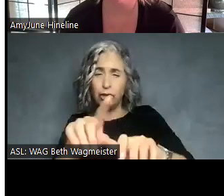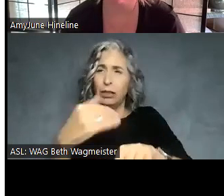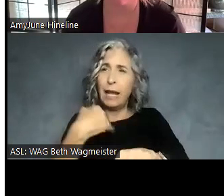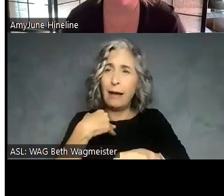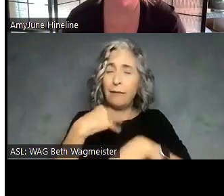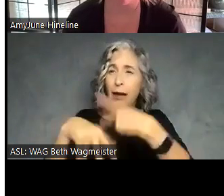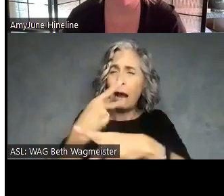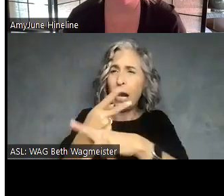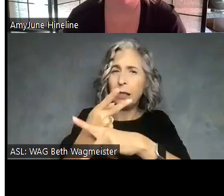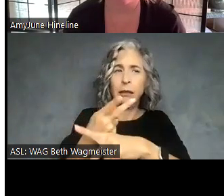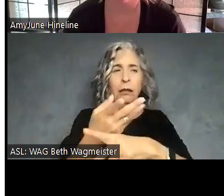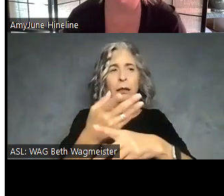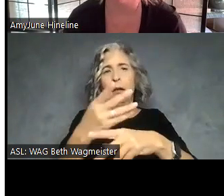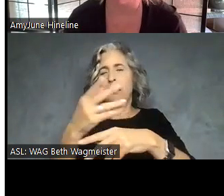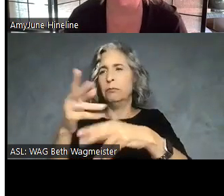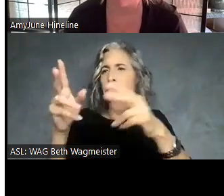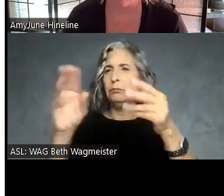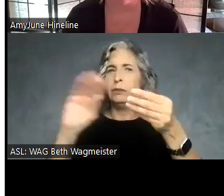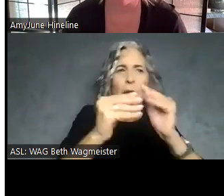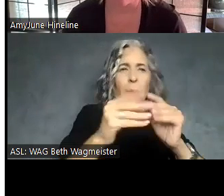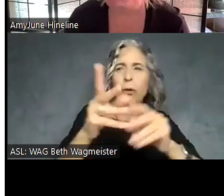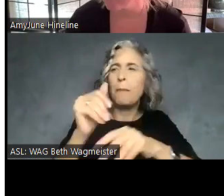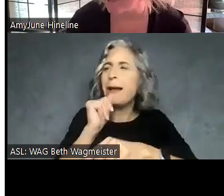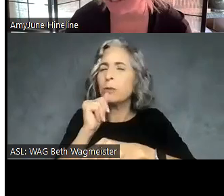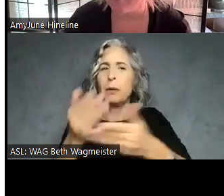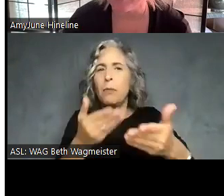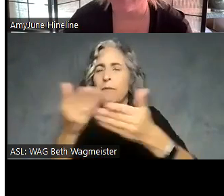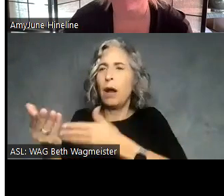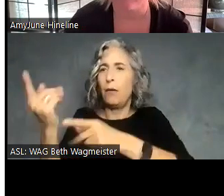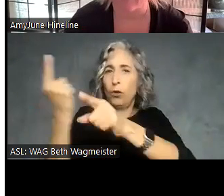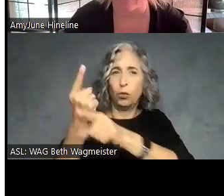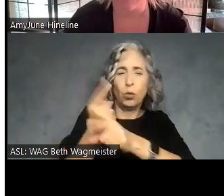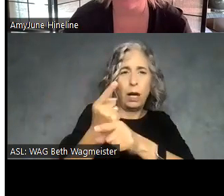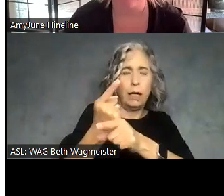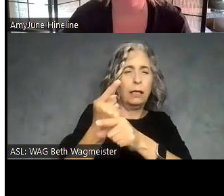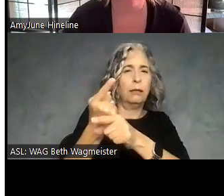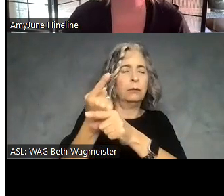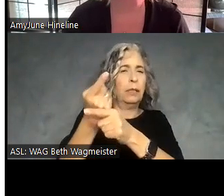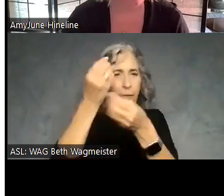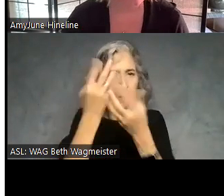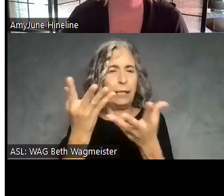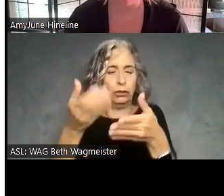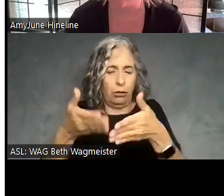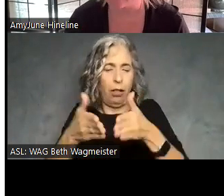provide an option to log in using a link sent to their email address. You know, those are sometimes